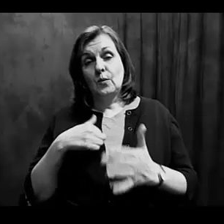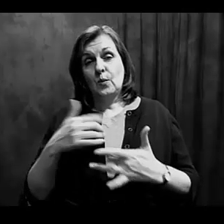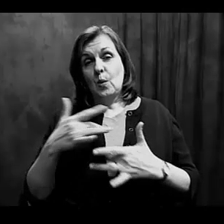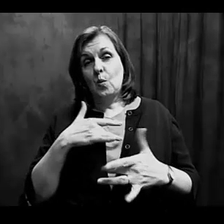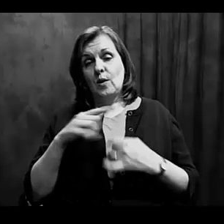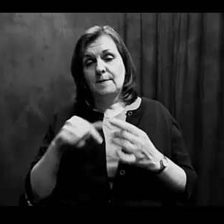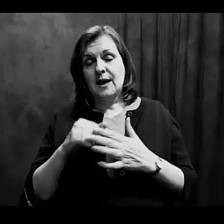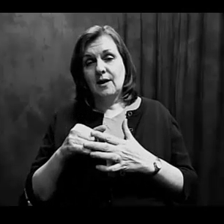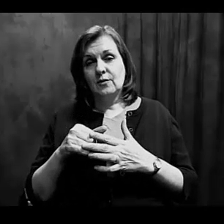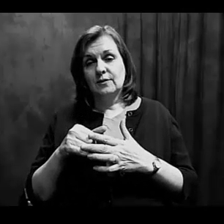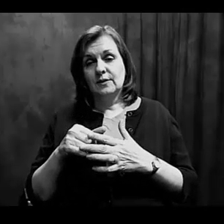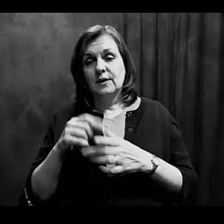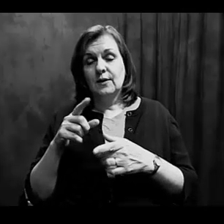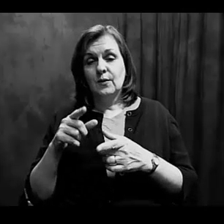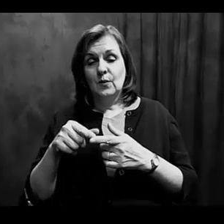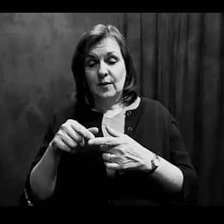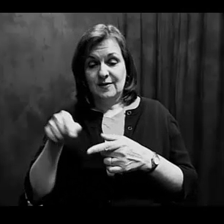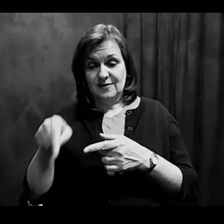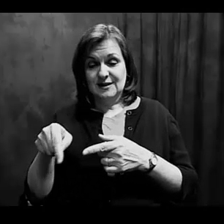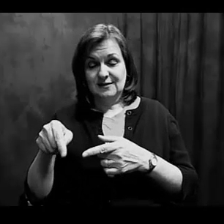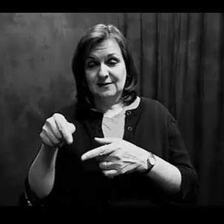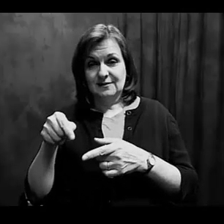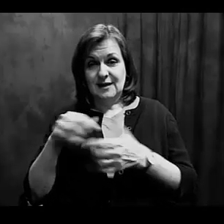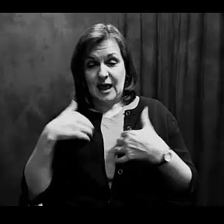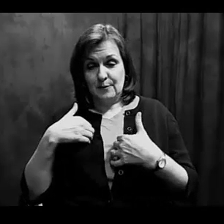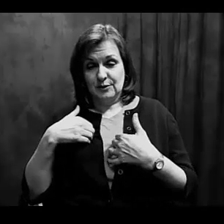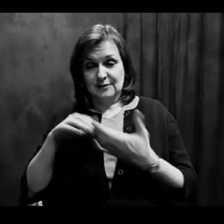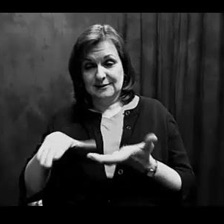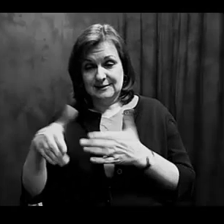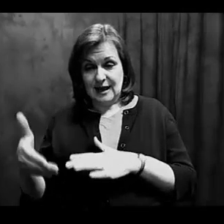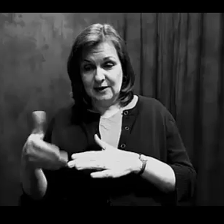and what we worry about is in undercooked meat these cysts actually survive and you